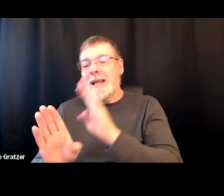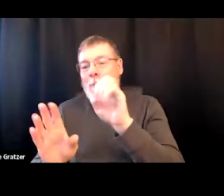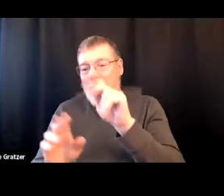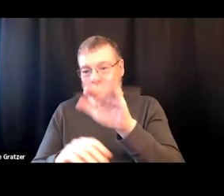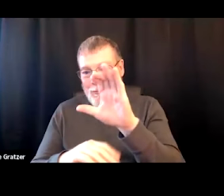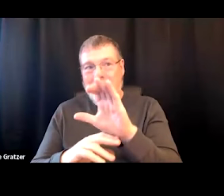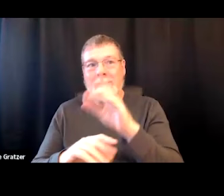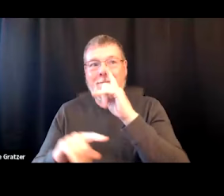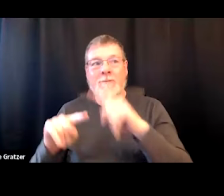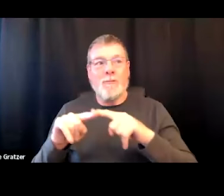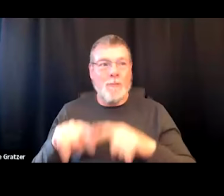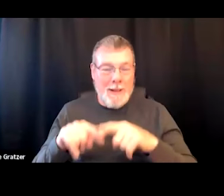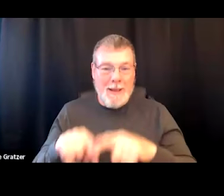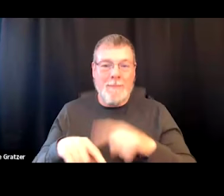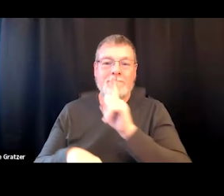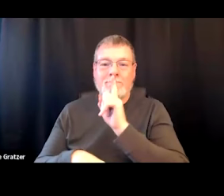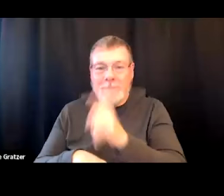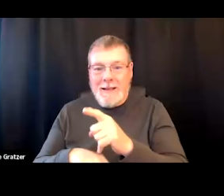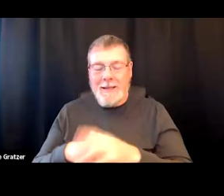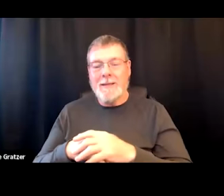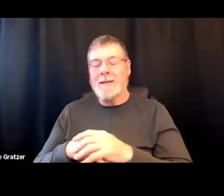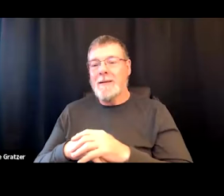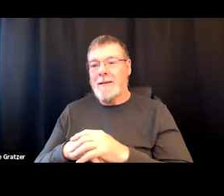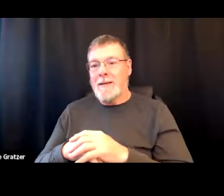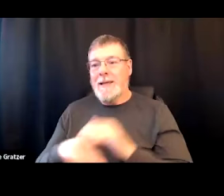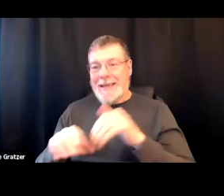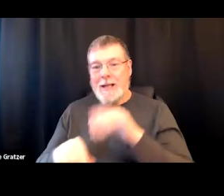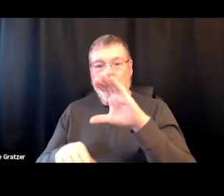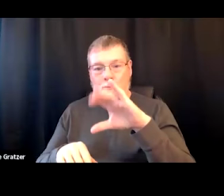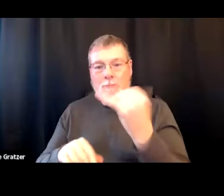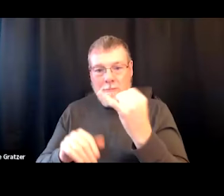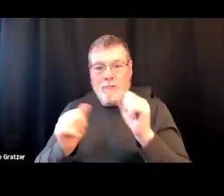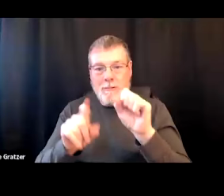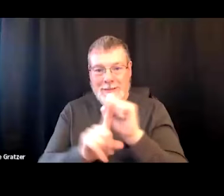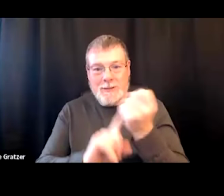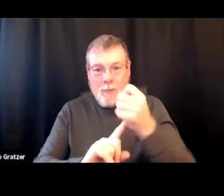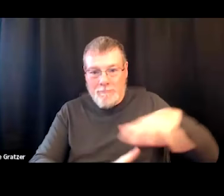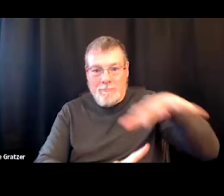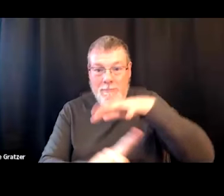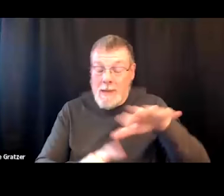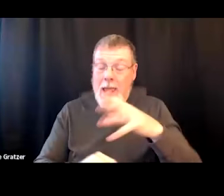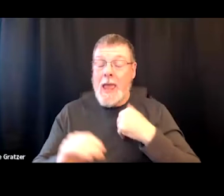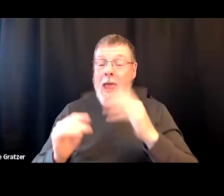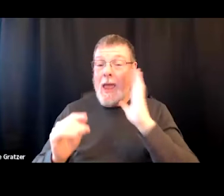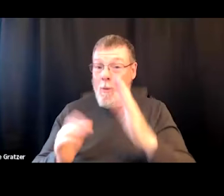of reliability and validity in criminal justice settings. And I'll just mention that some of the instruments